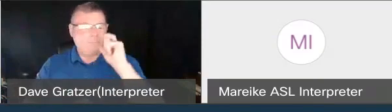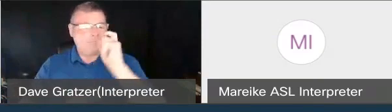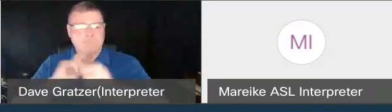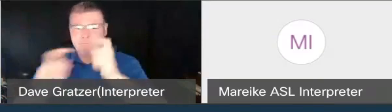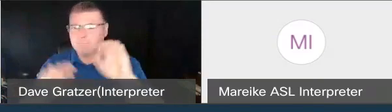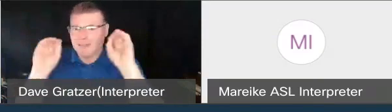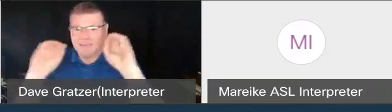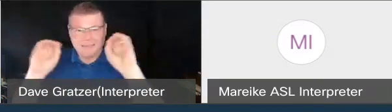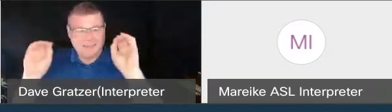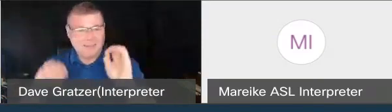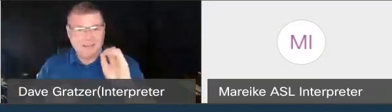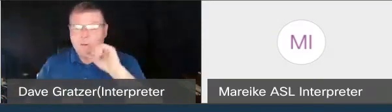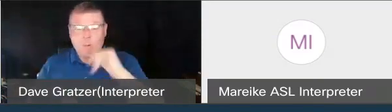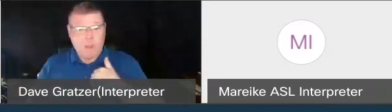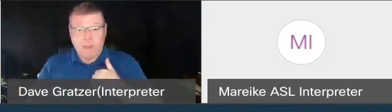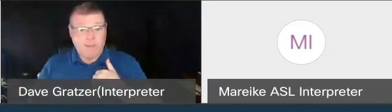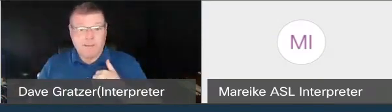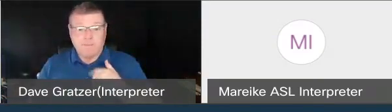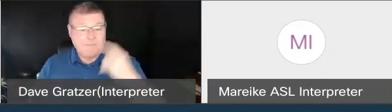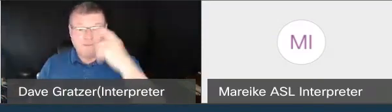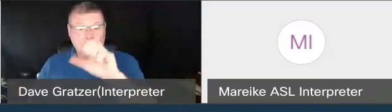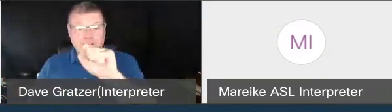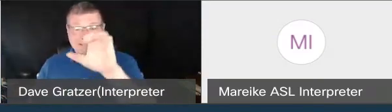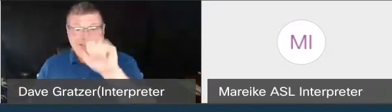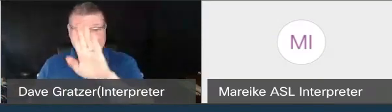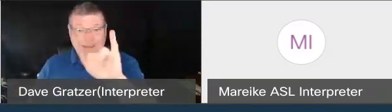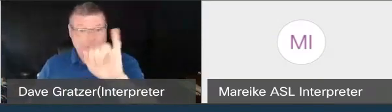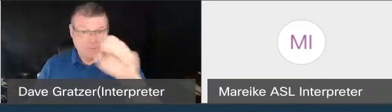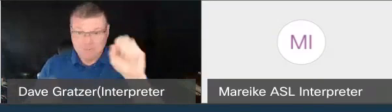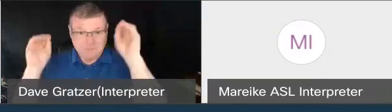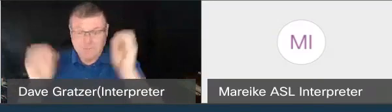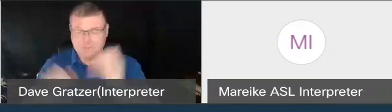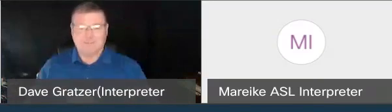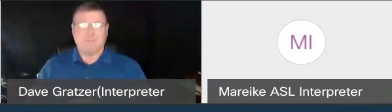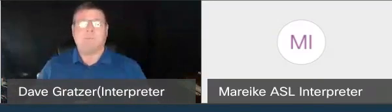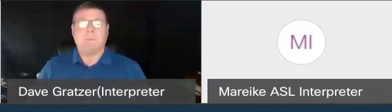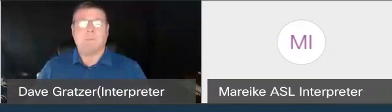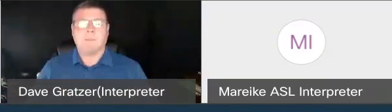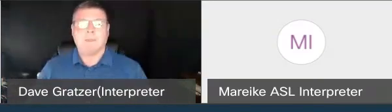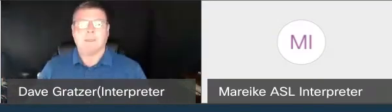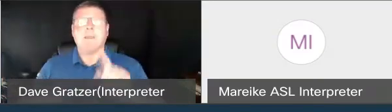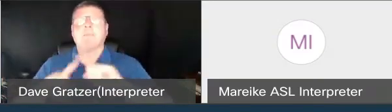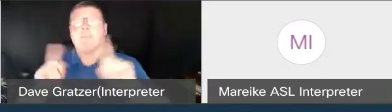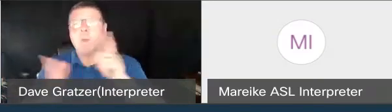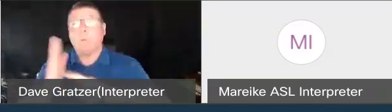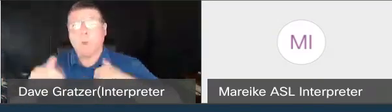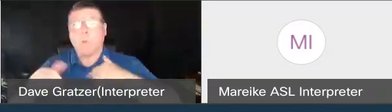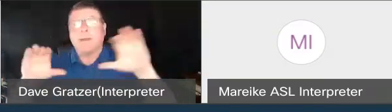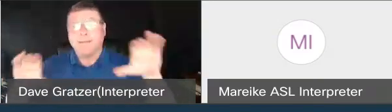We don't even have medications for scabies, to be perfectly honest. Um, but what we did do was to augment our team.